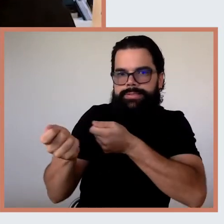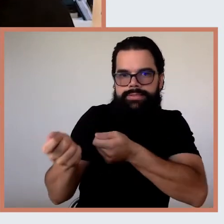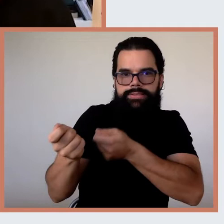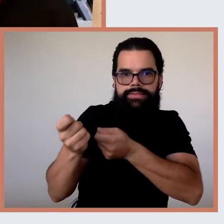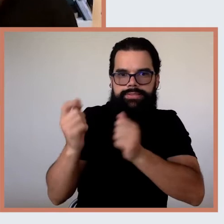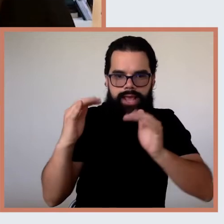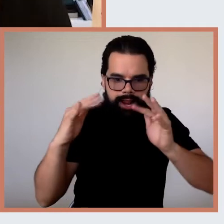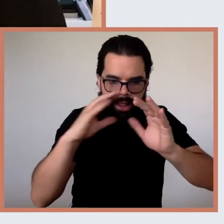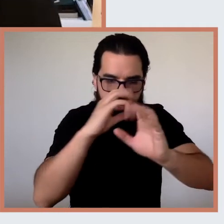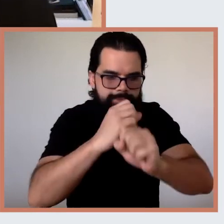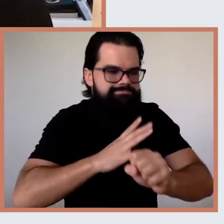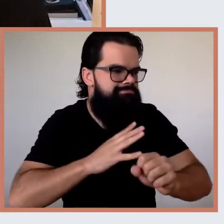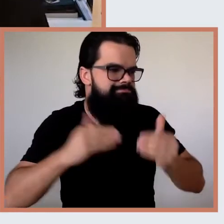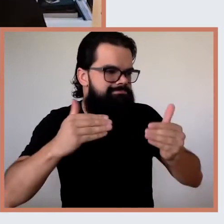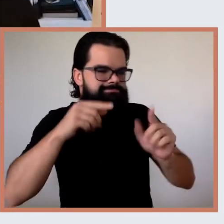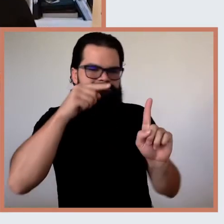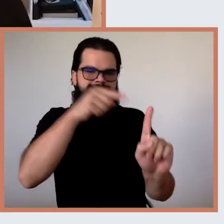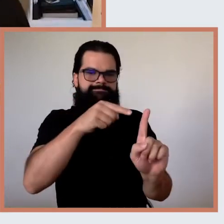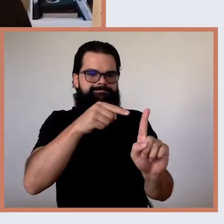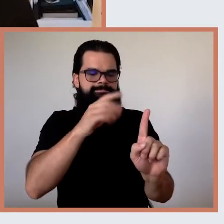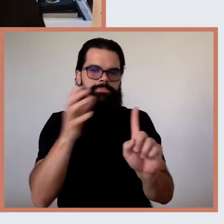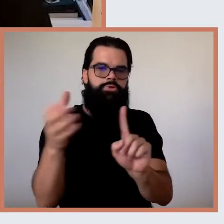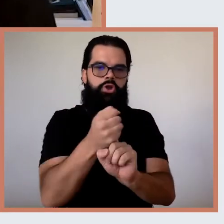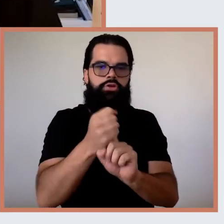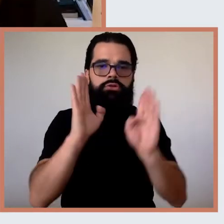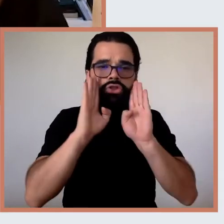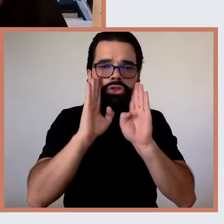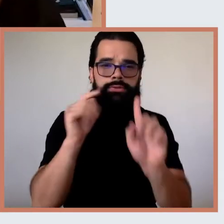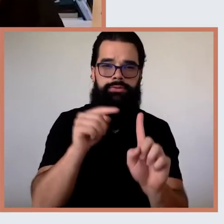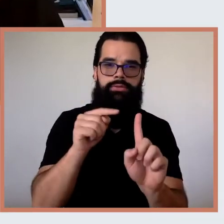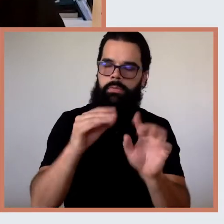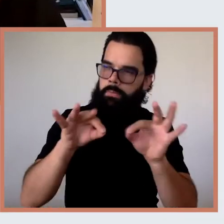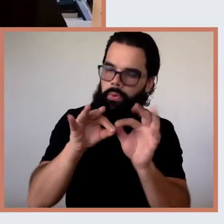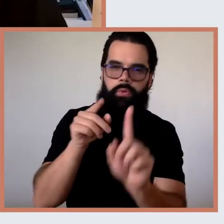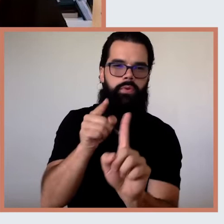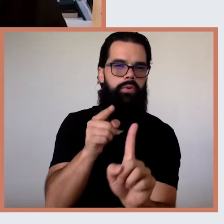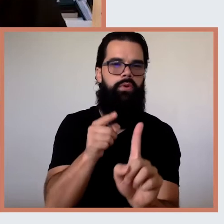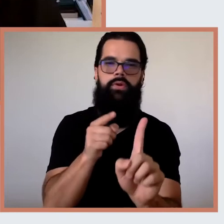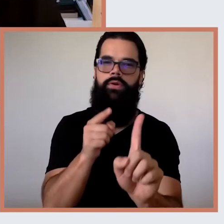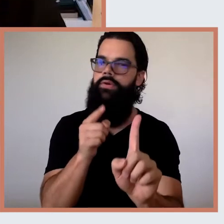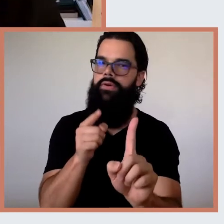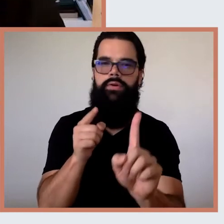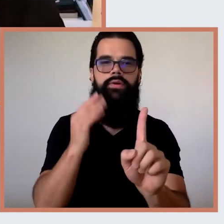to come up with something that feels different, that feels unique, it feels like it hasn't been done before. Buyers are going well, "How are we going to do that